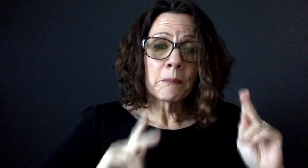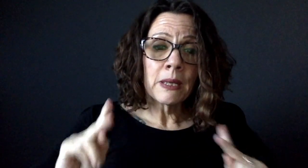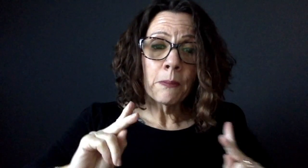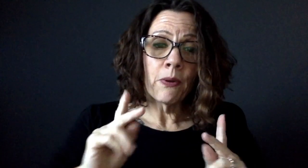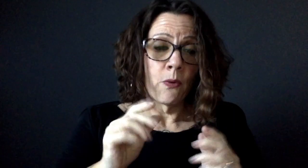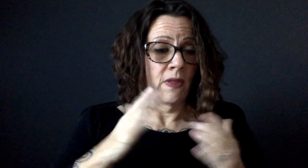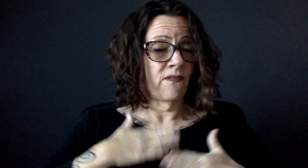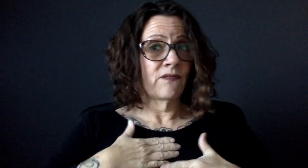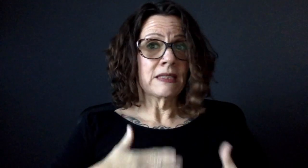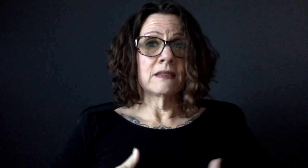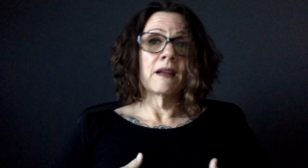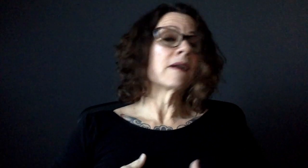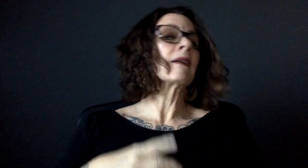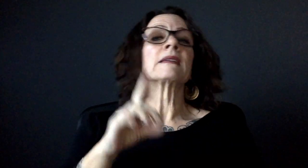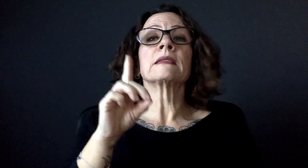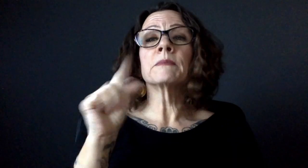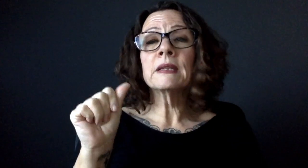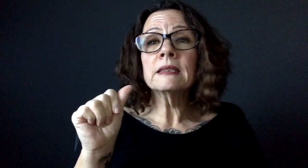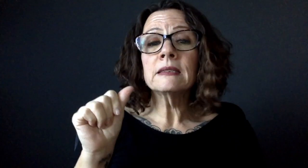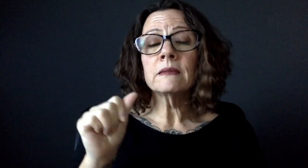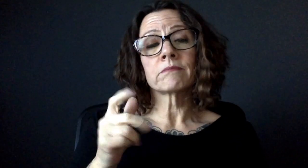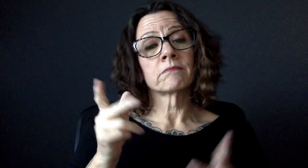between people with physical impairments,